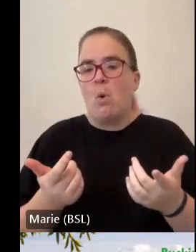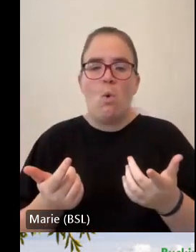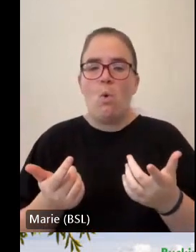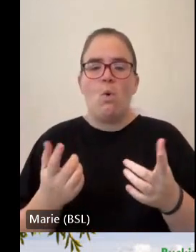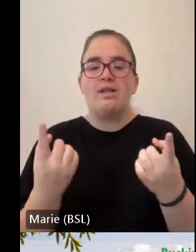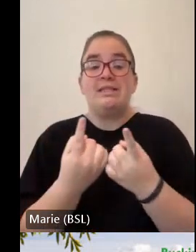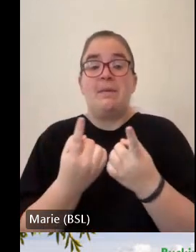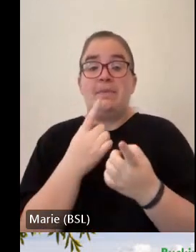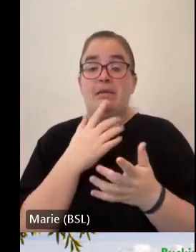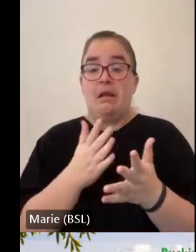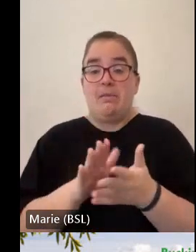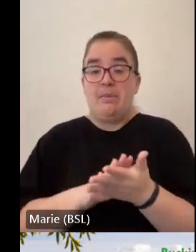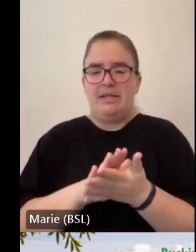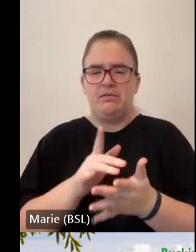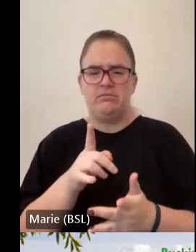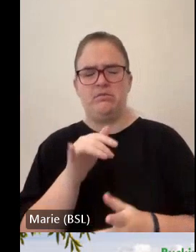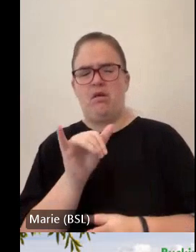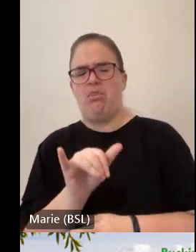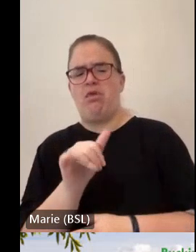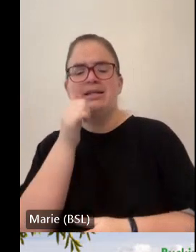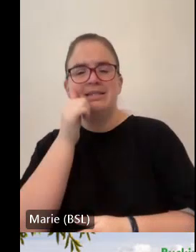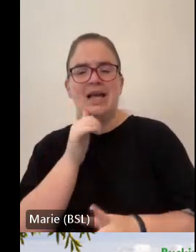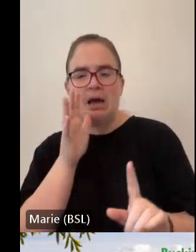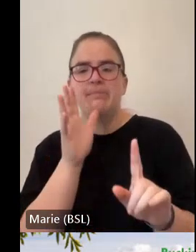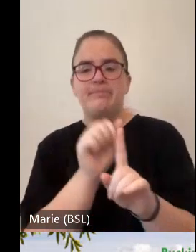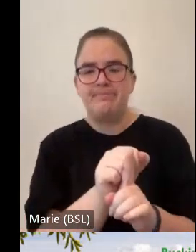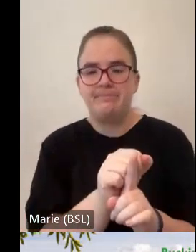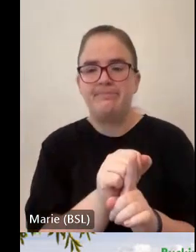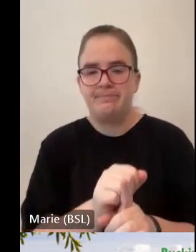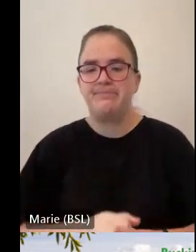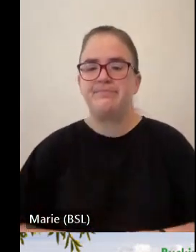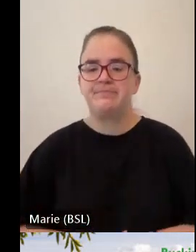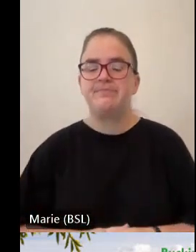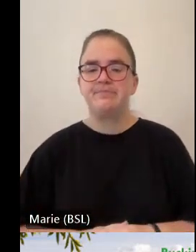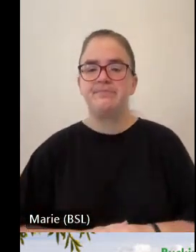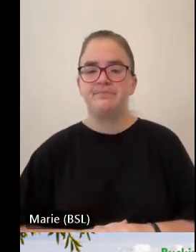text message or something which is identified as a scam because